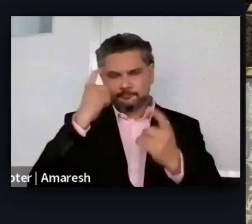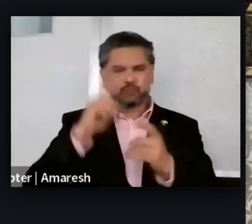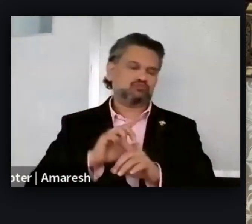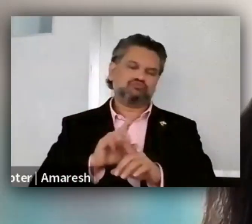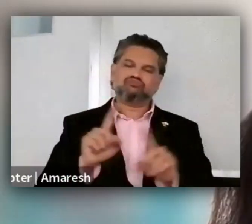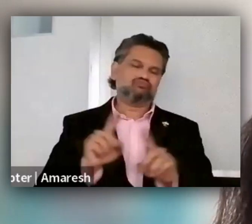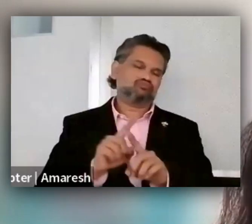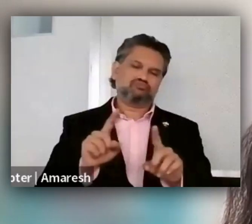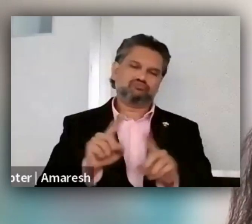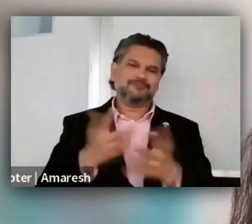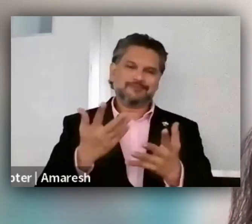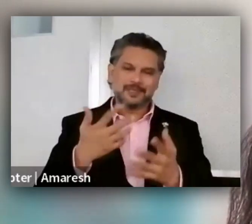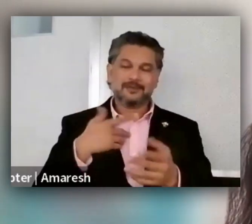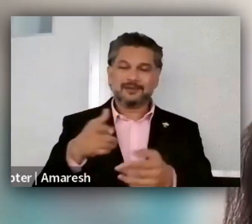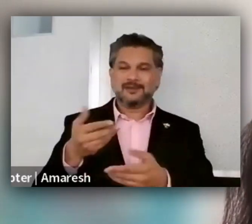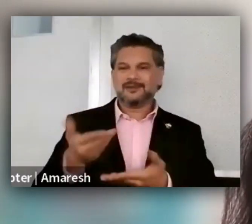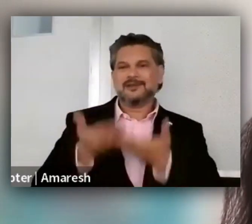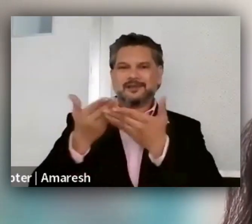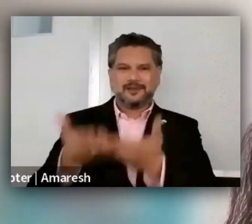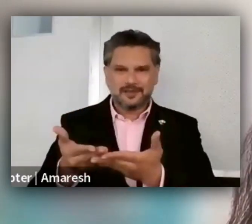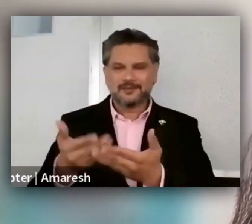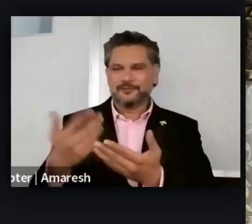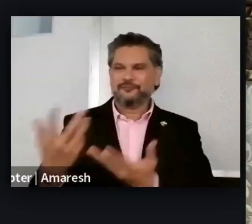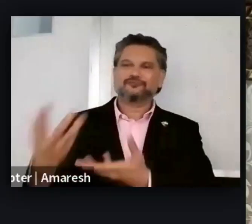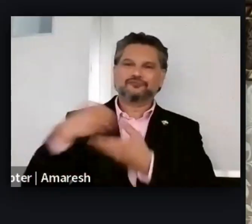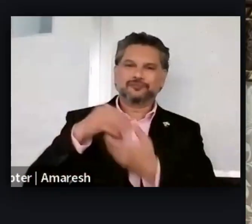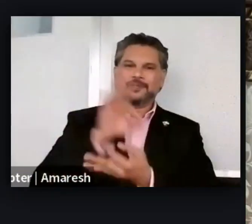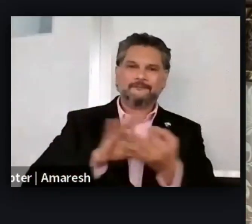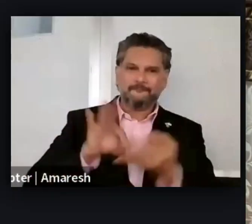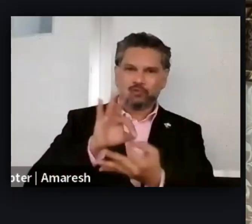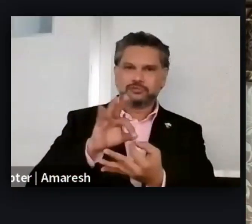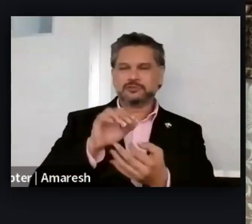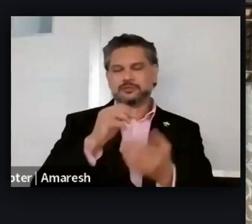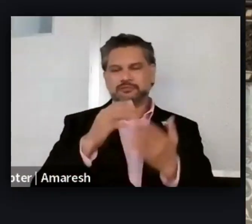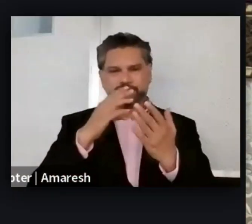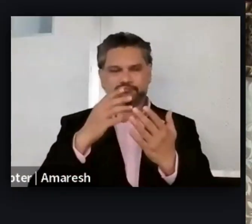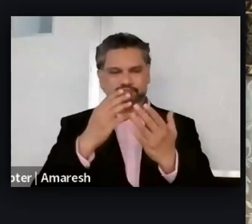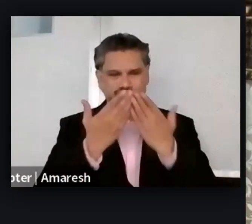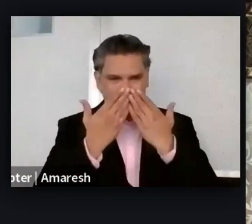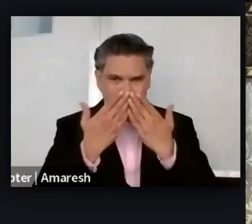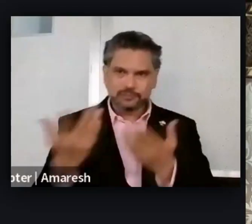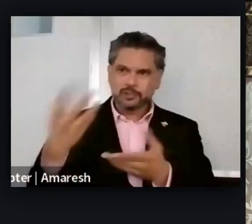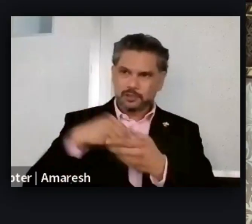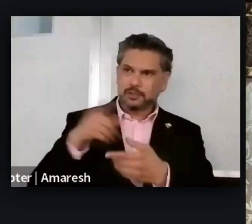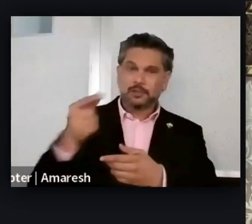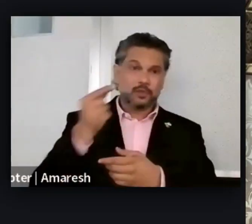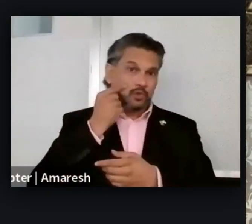That's why when we, when we provide fellowships, whether you need a human assistant or sign